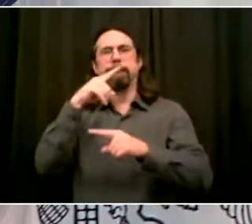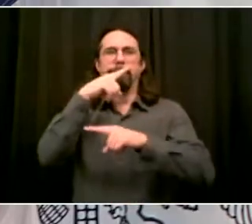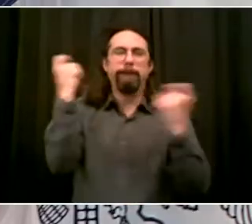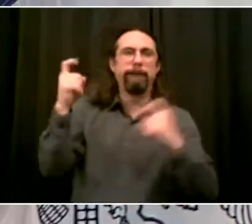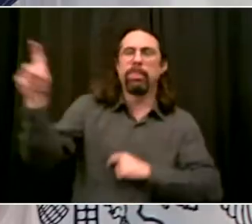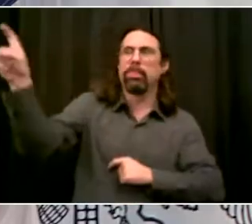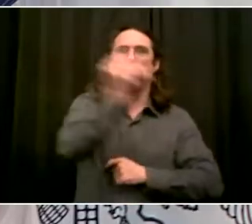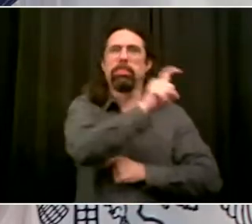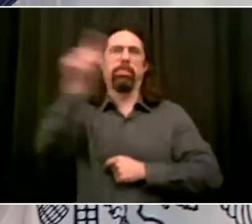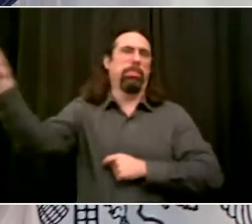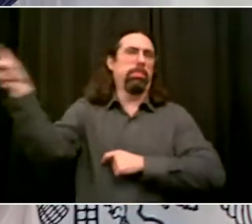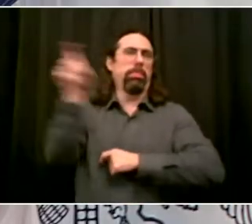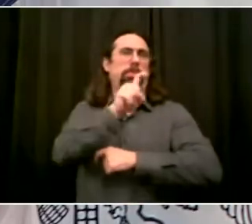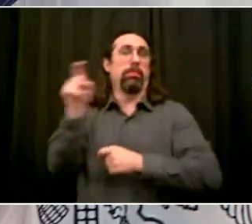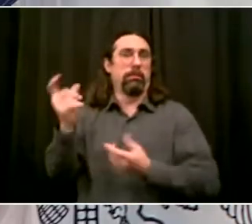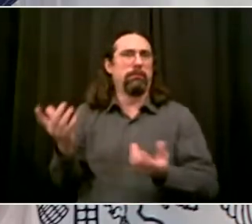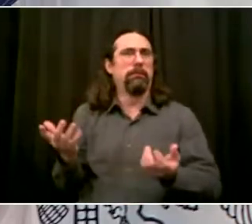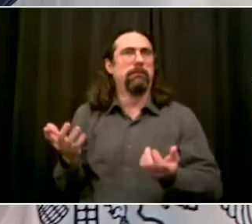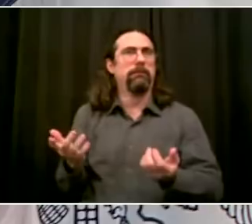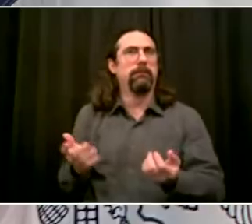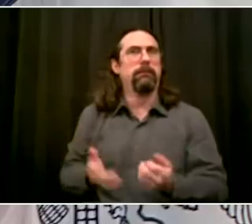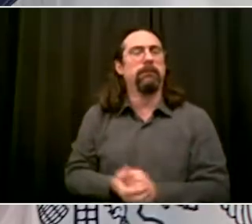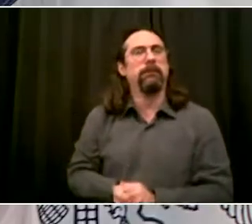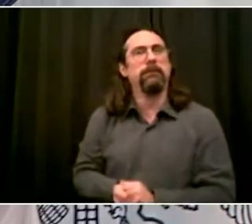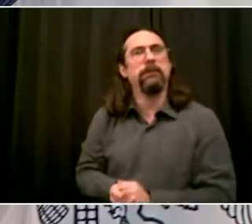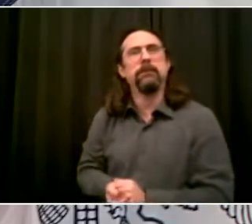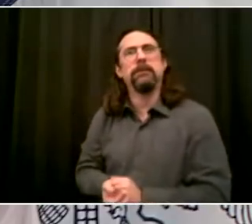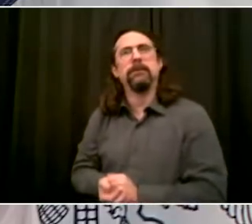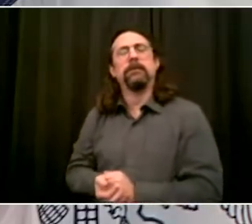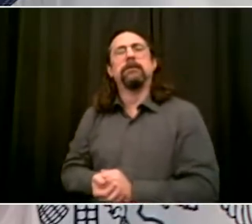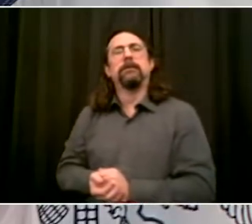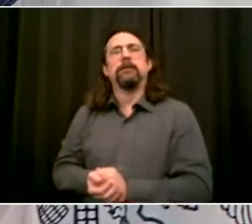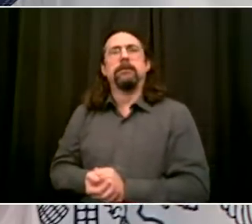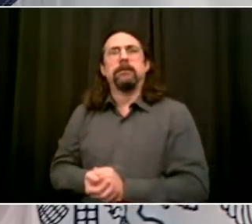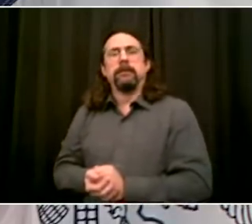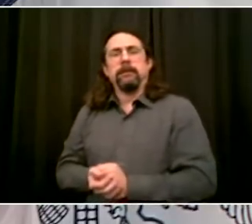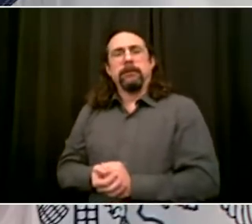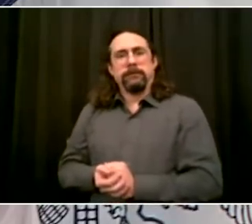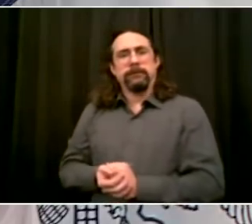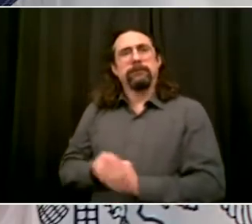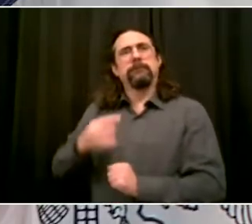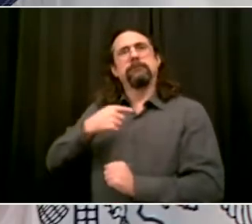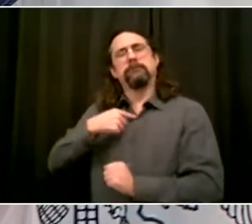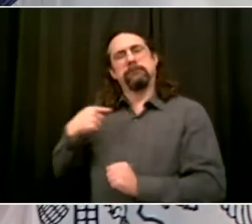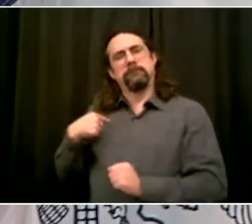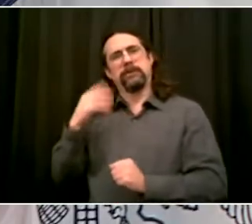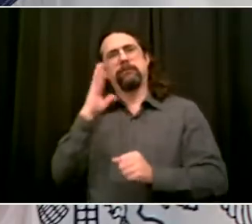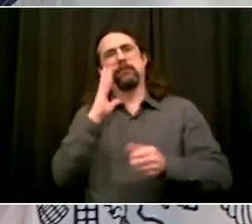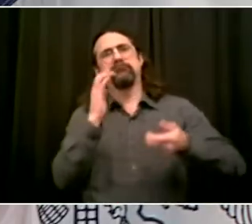MARSHA. IF THERE'S WAYS W WEAN C HELP THEM, I THINK THERE'S OBVIOUSLY